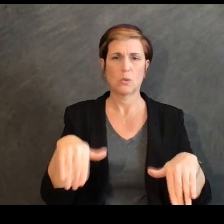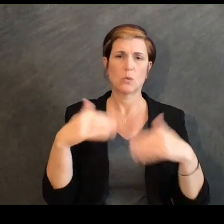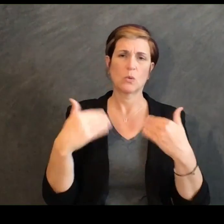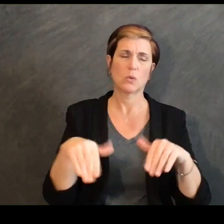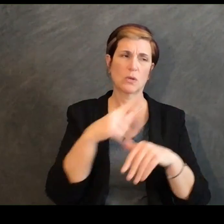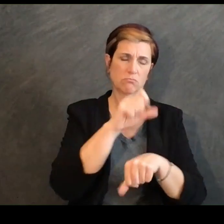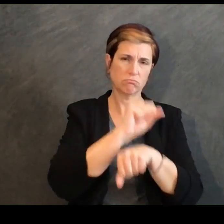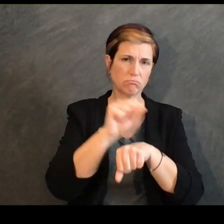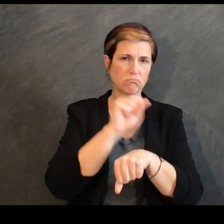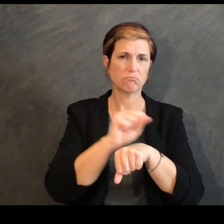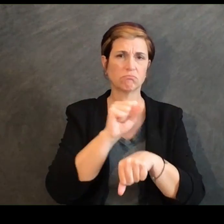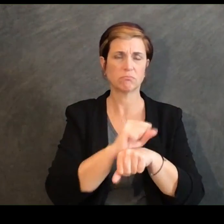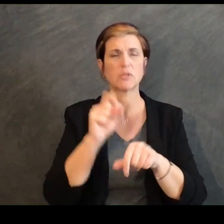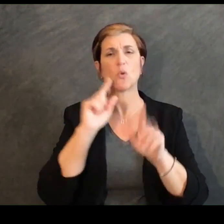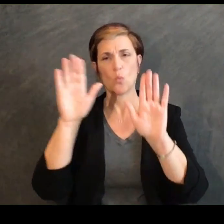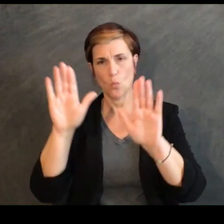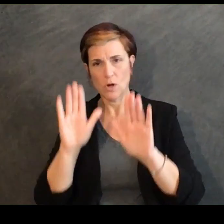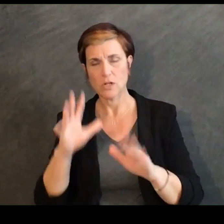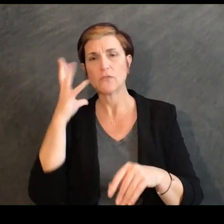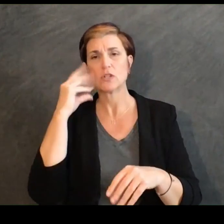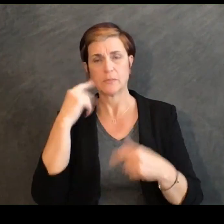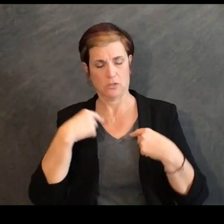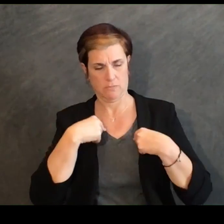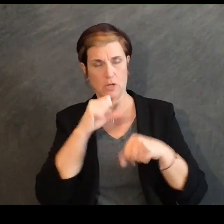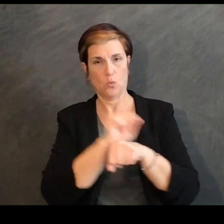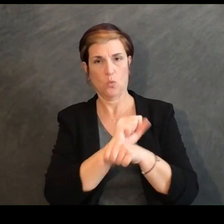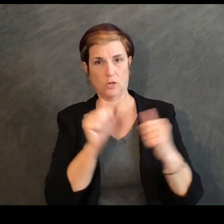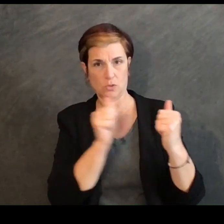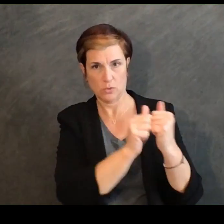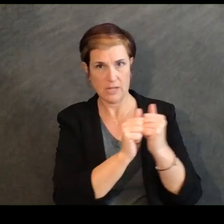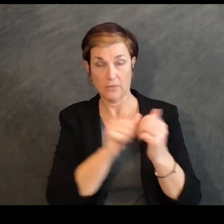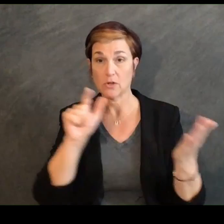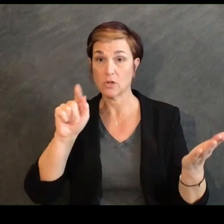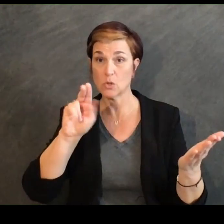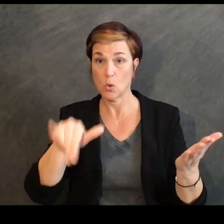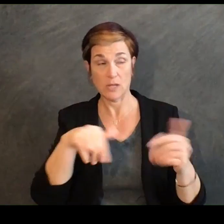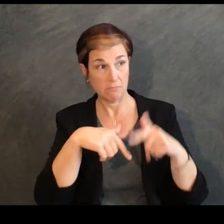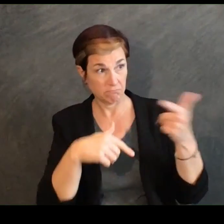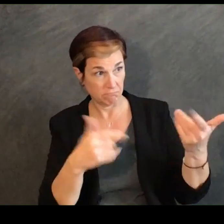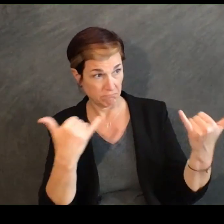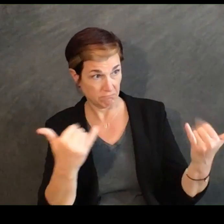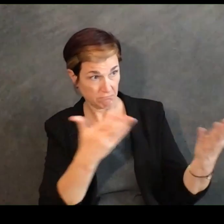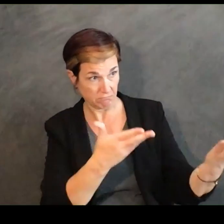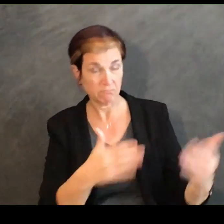great experience and working with you has been terrific Tony please thank you